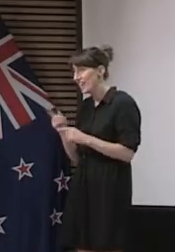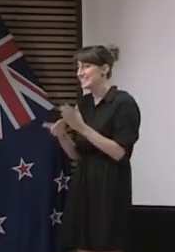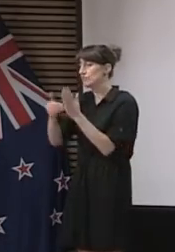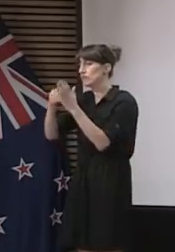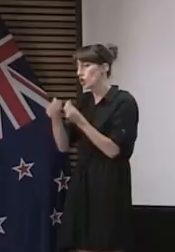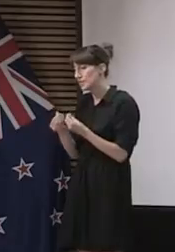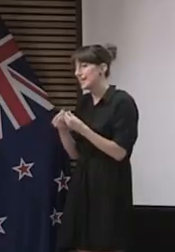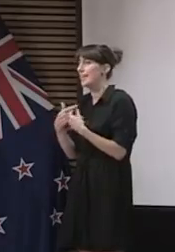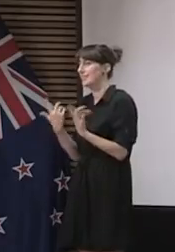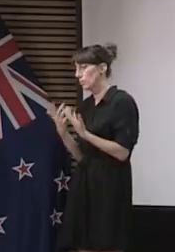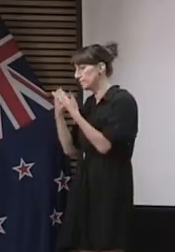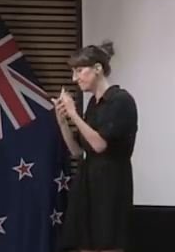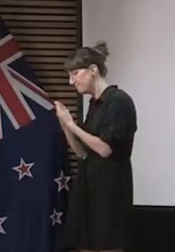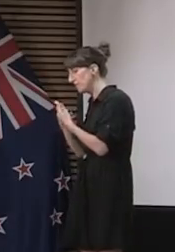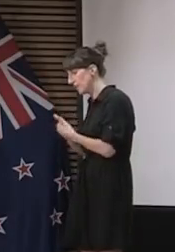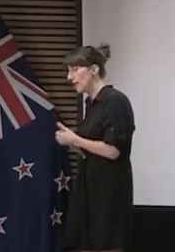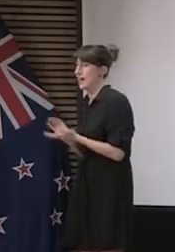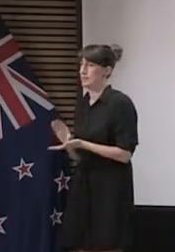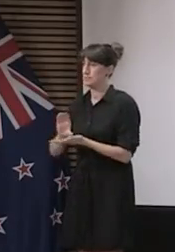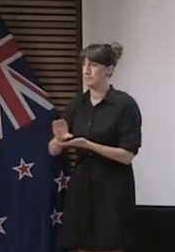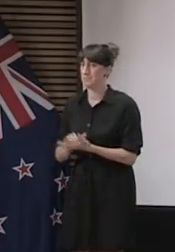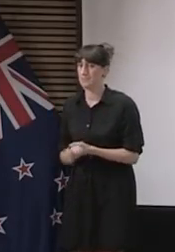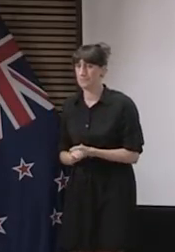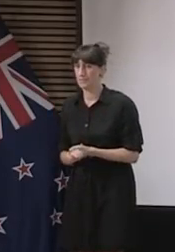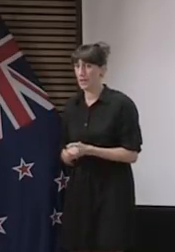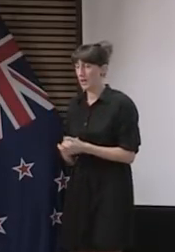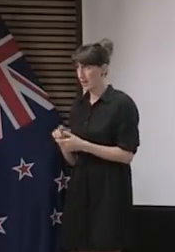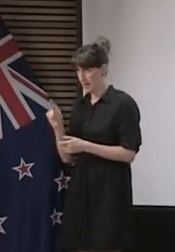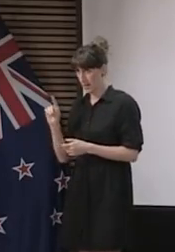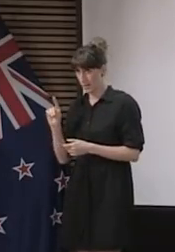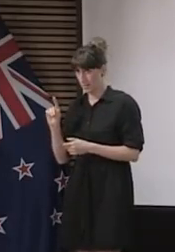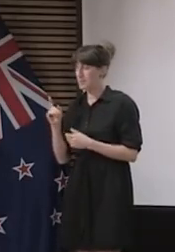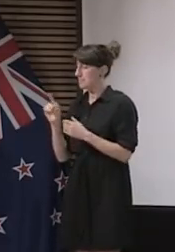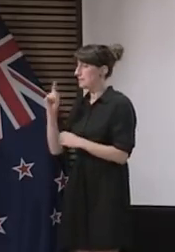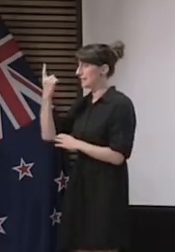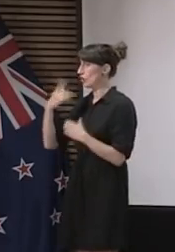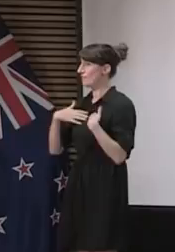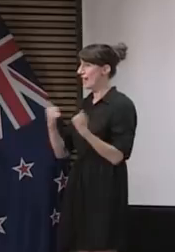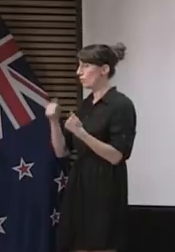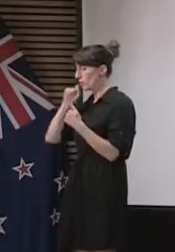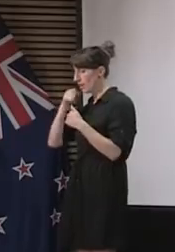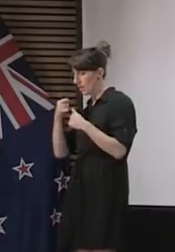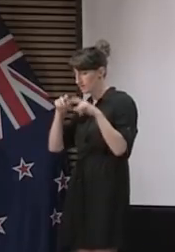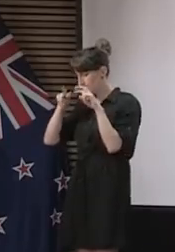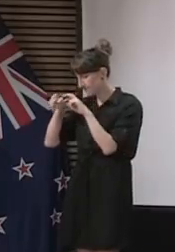Againleaving that to the healthminister. He is having to workacross the health sector toidentify where there have beenCOVID-specific